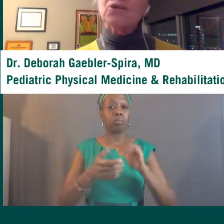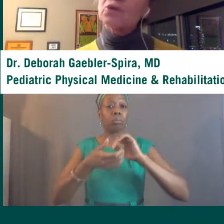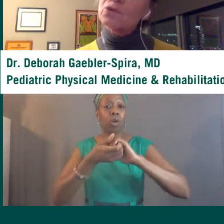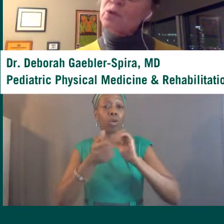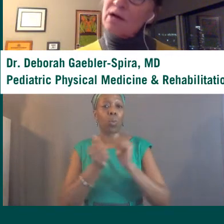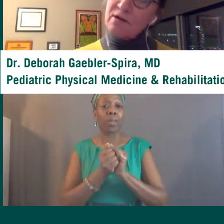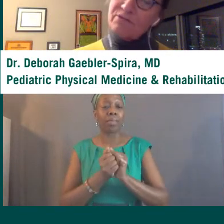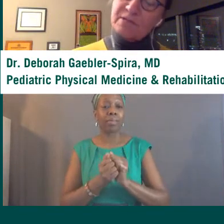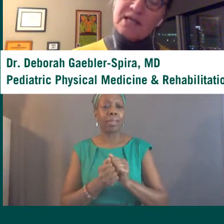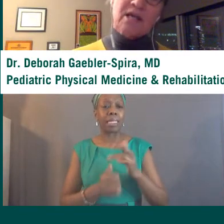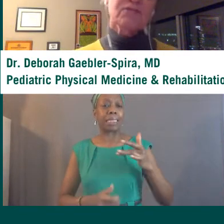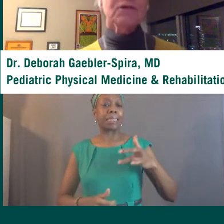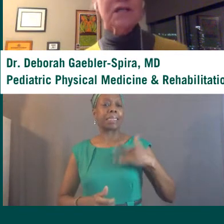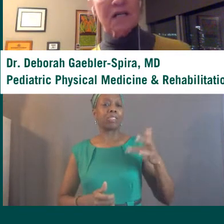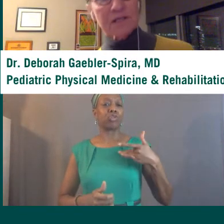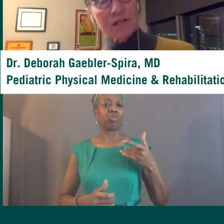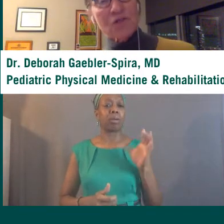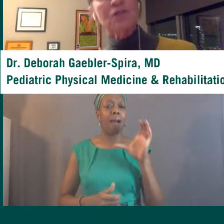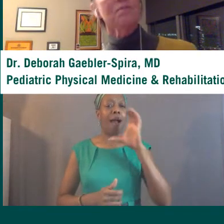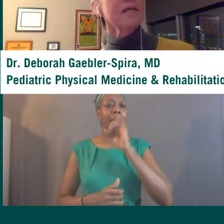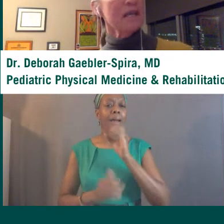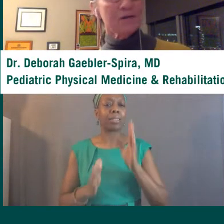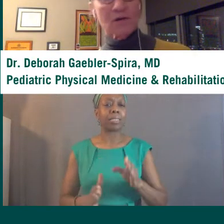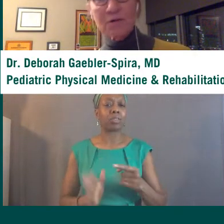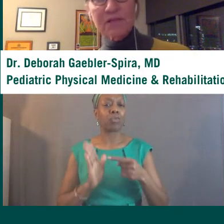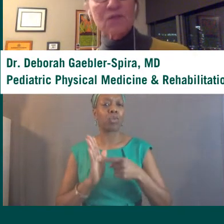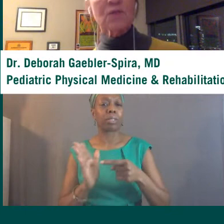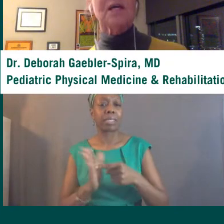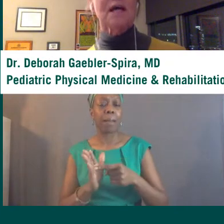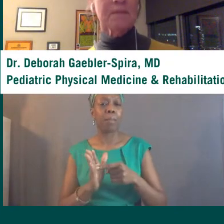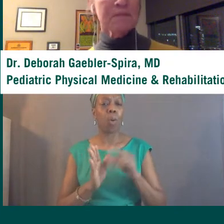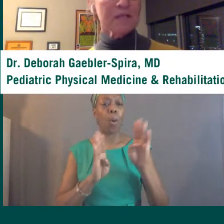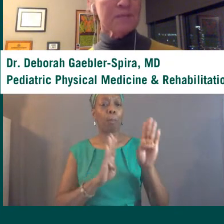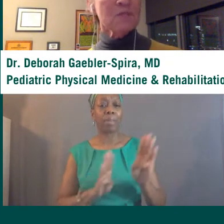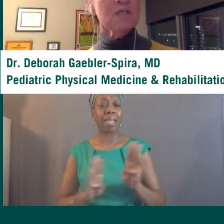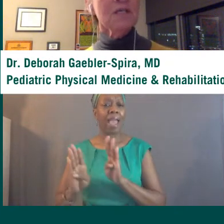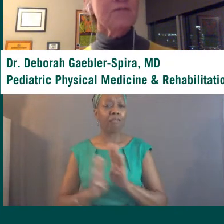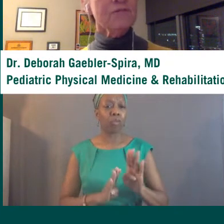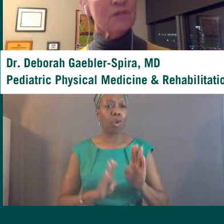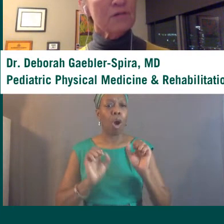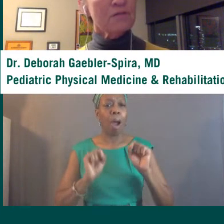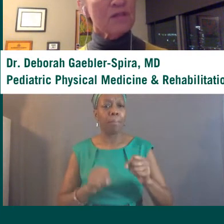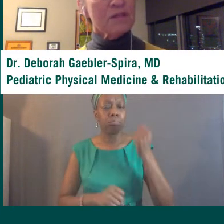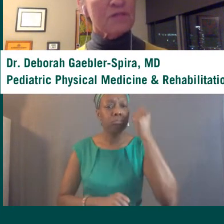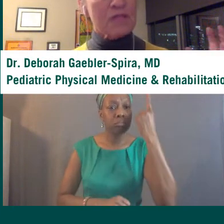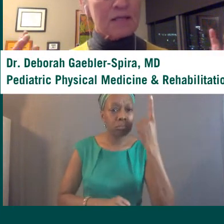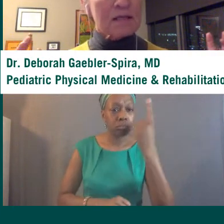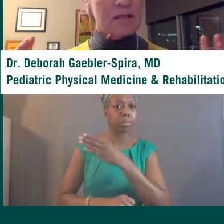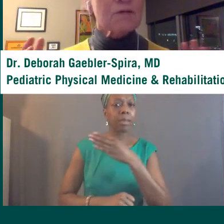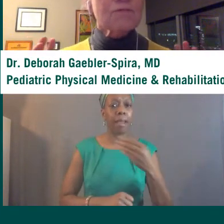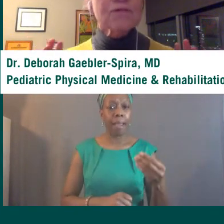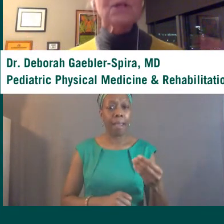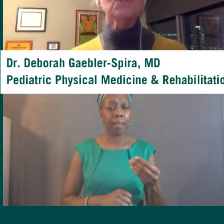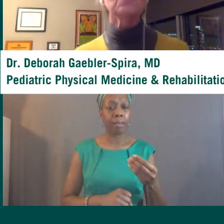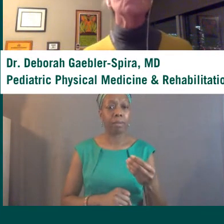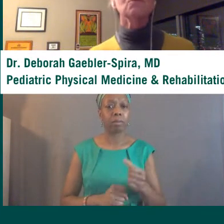issues of behavior cognition, but not always, epilepsy. And for the reason,